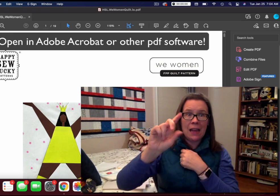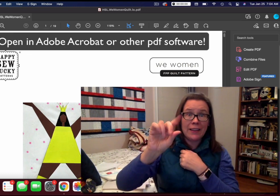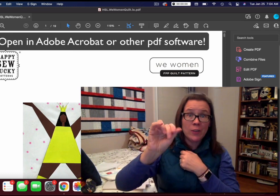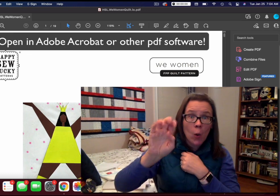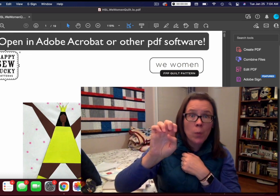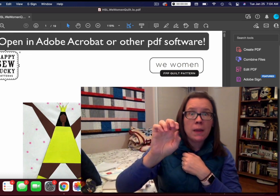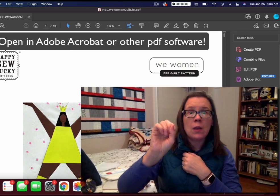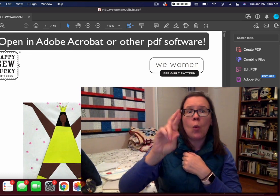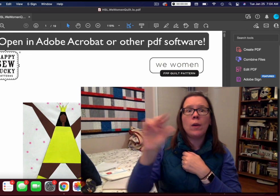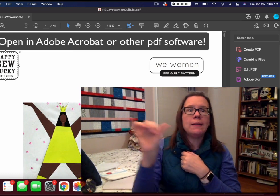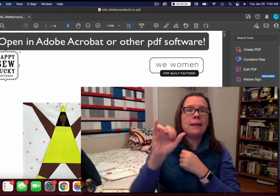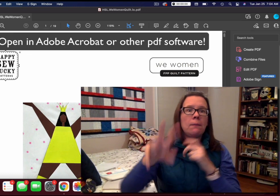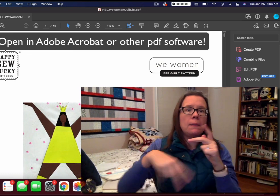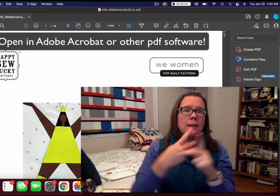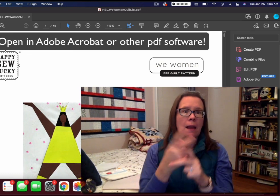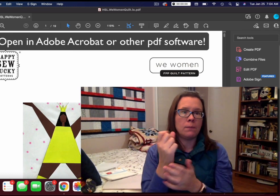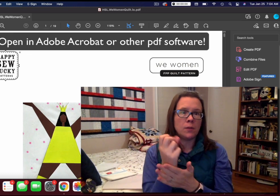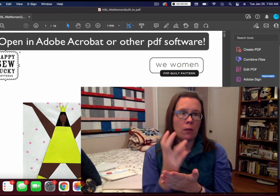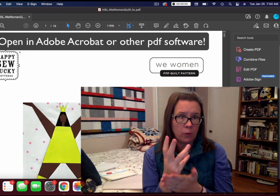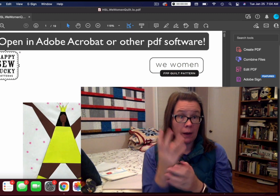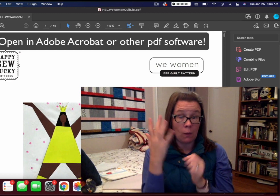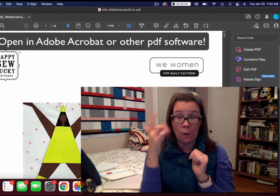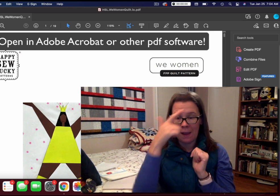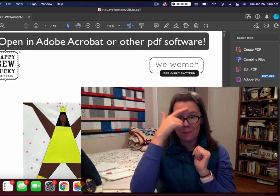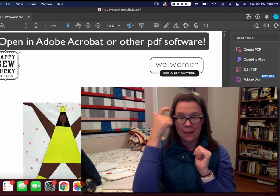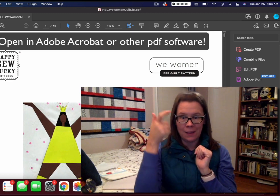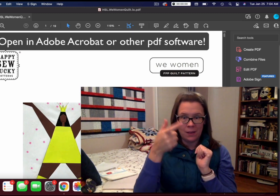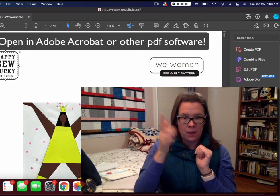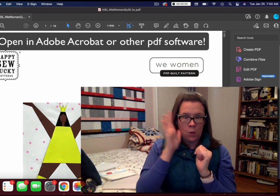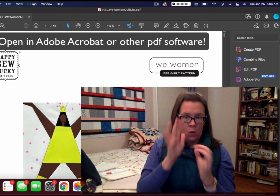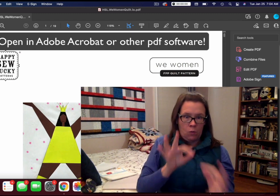pdfs as opposed to opening it online...